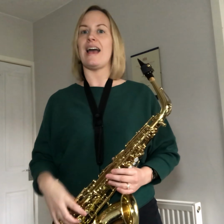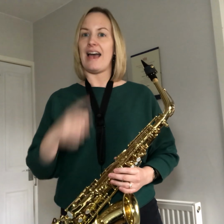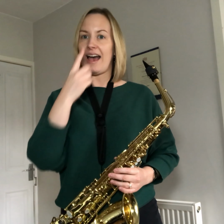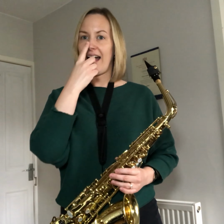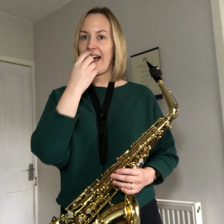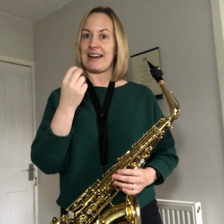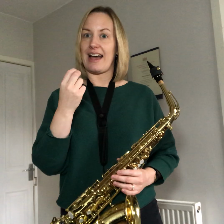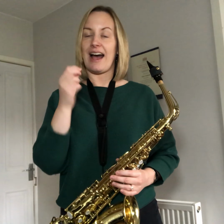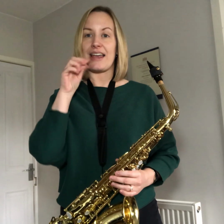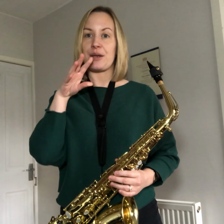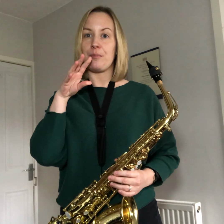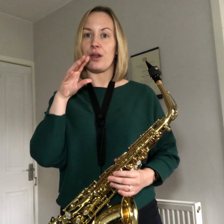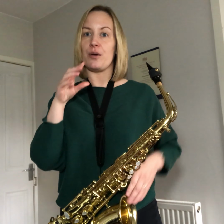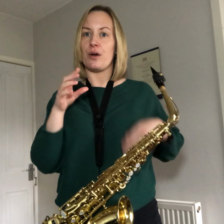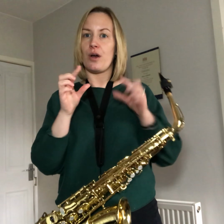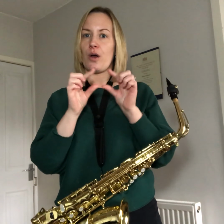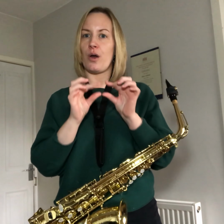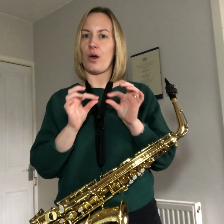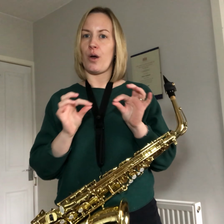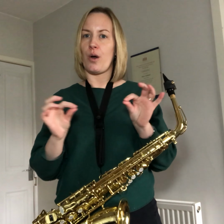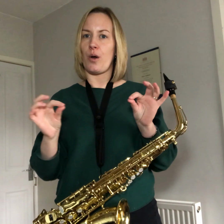And I can blow quietly